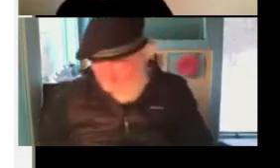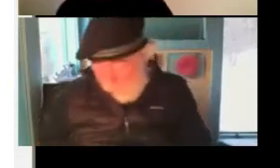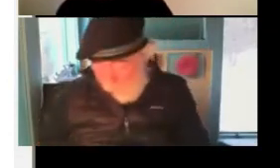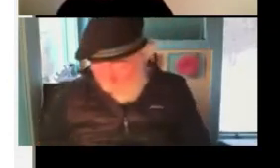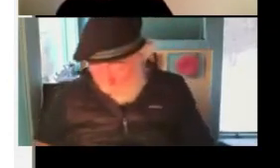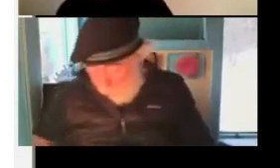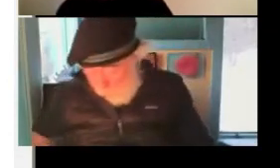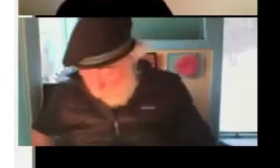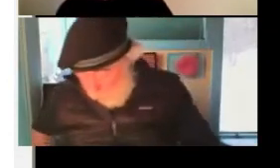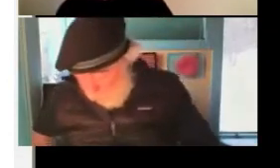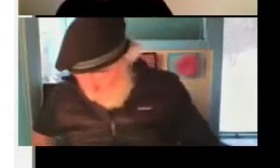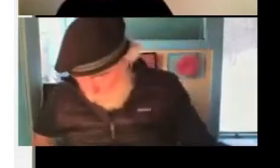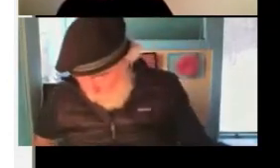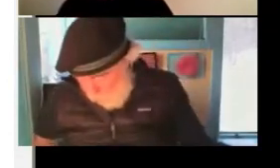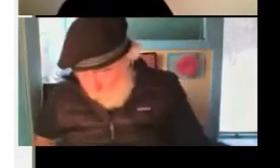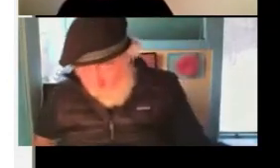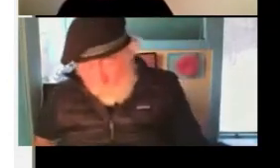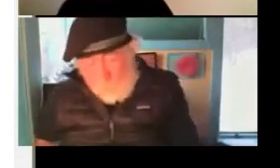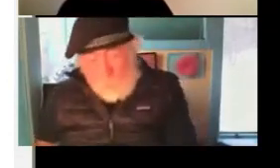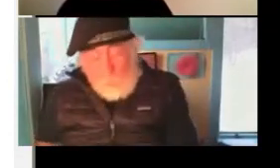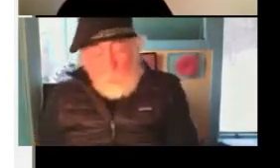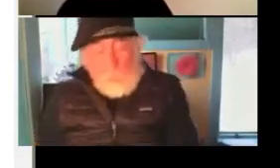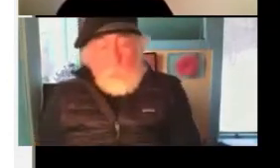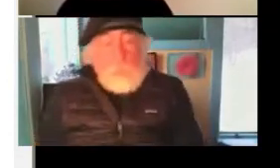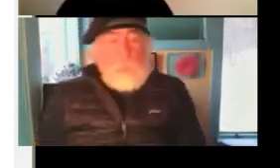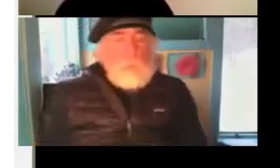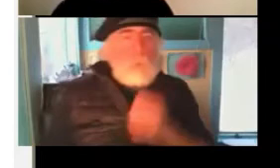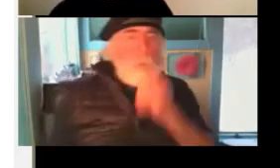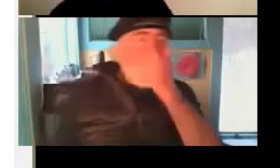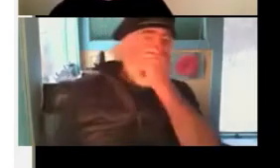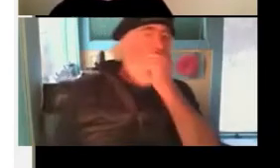I've created a sample budget. And in the first expense line,